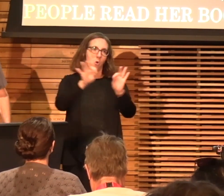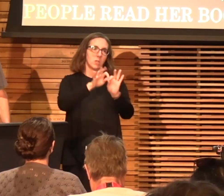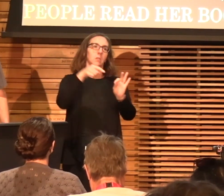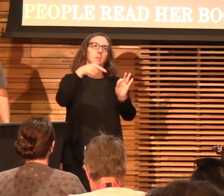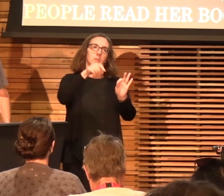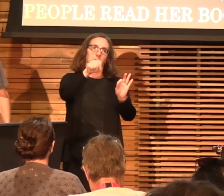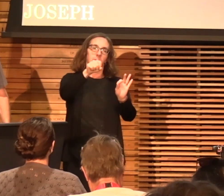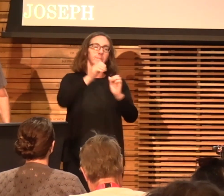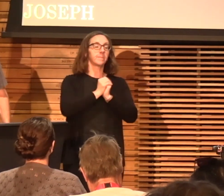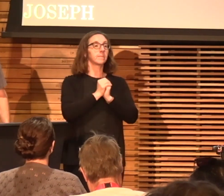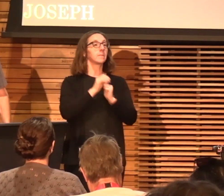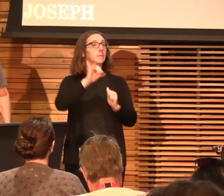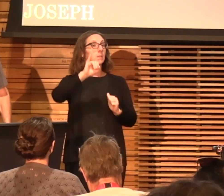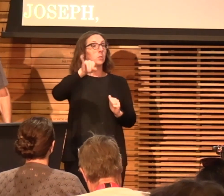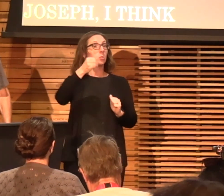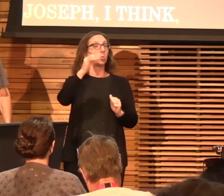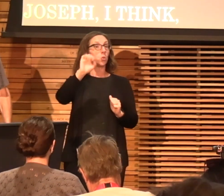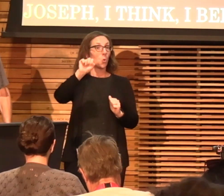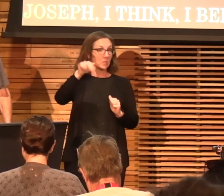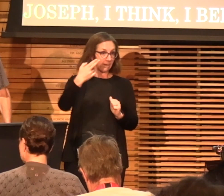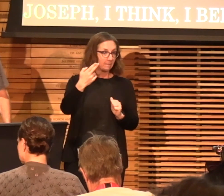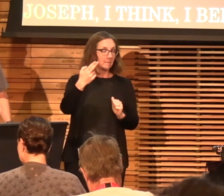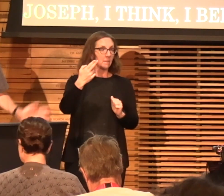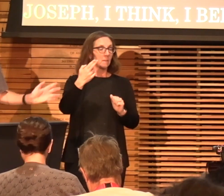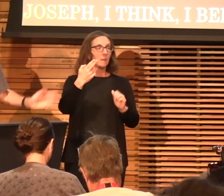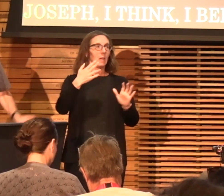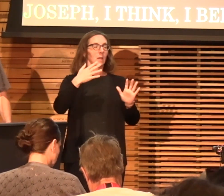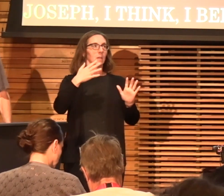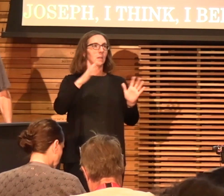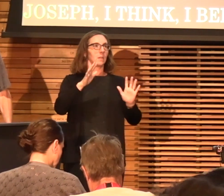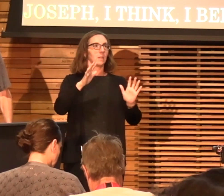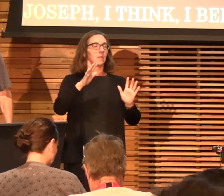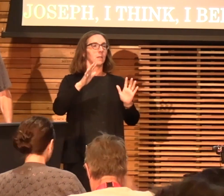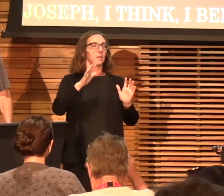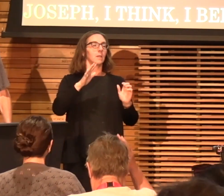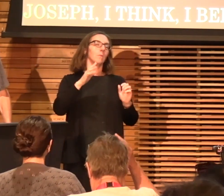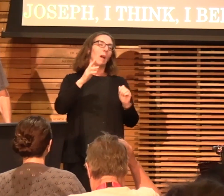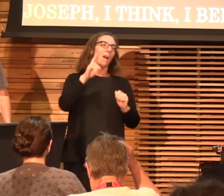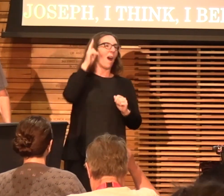I think, I believe, that Uncle Ed, Joseph Edgar Chamberlin,